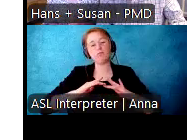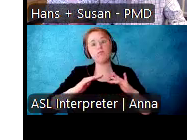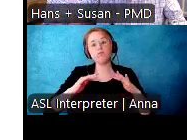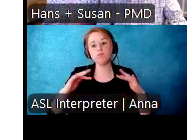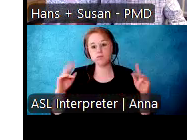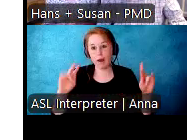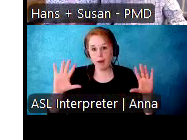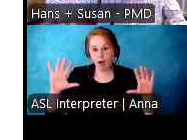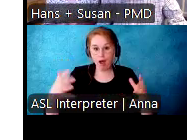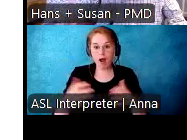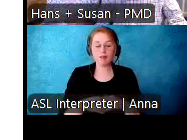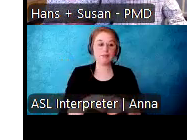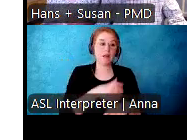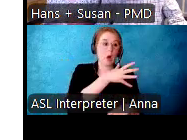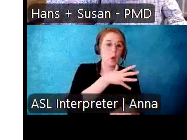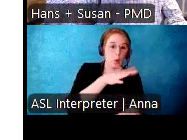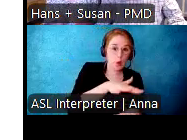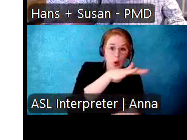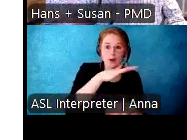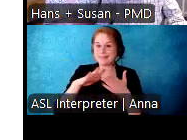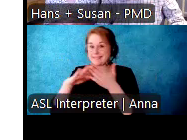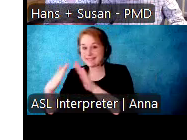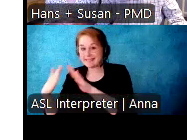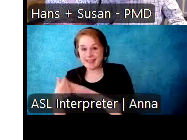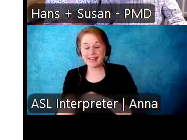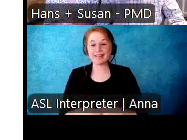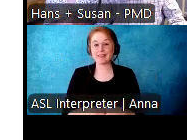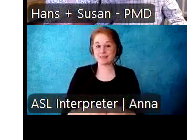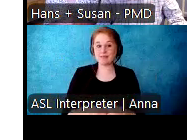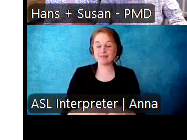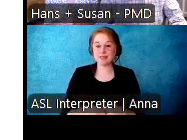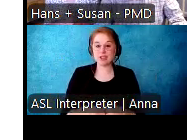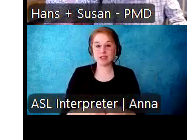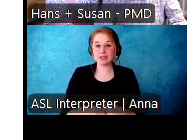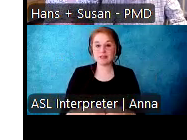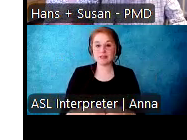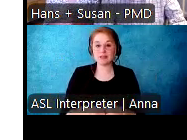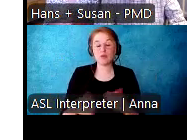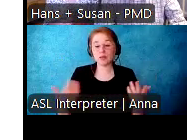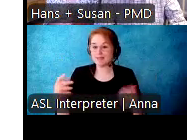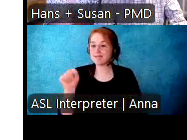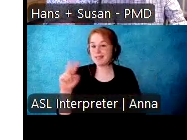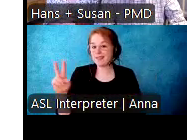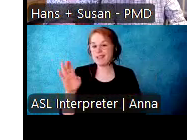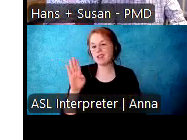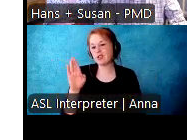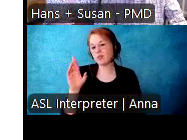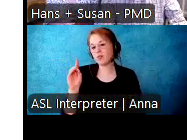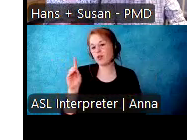urban and rural. We use broadcast television in Wisconsin, that's about 45 stations